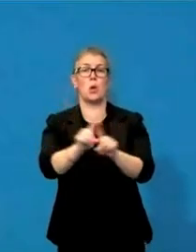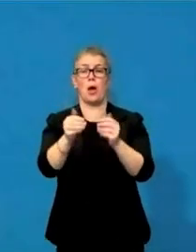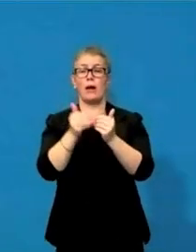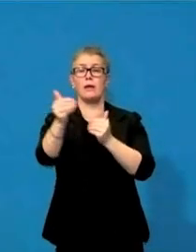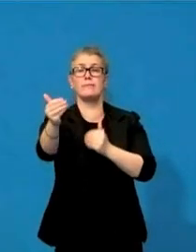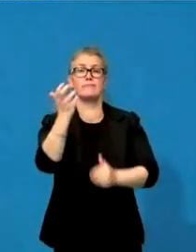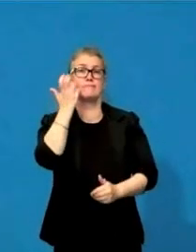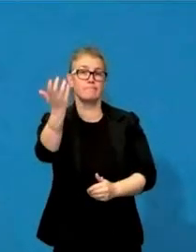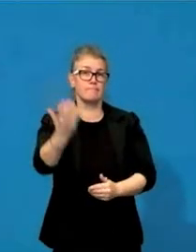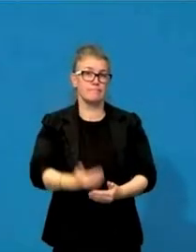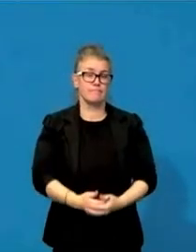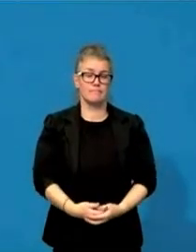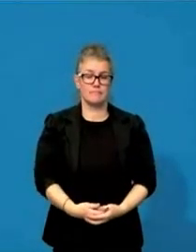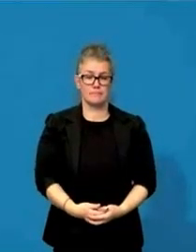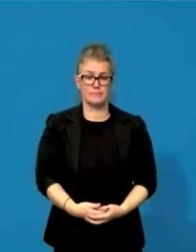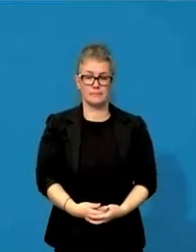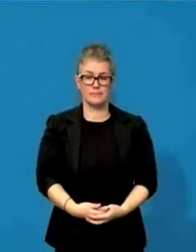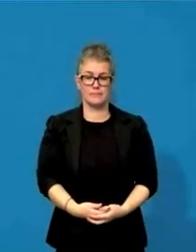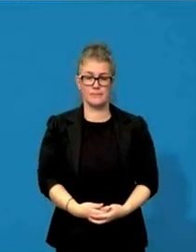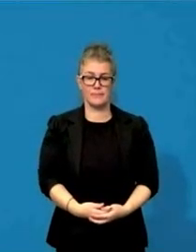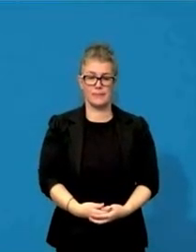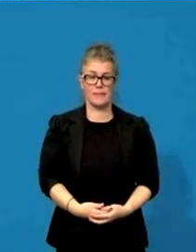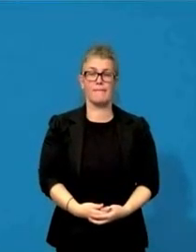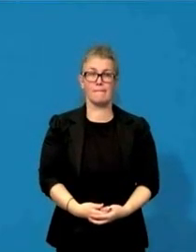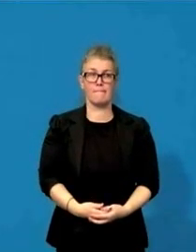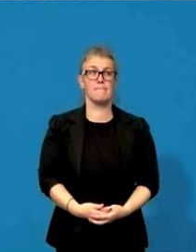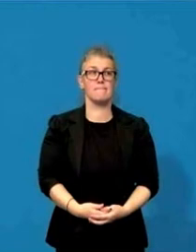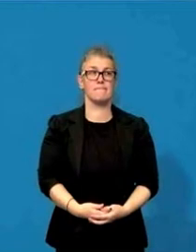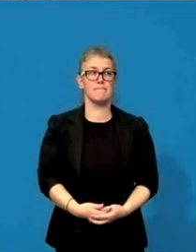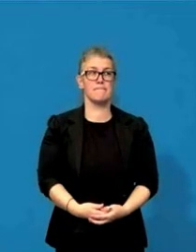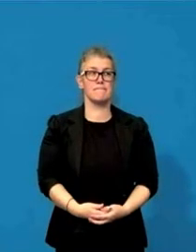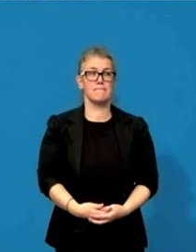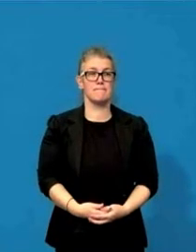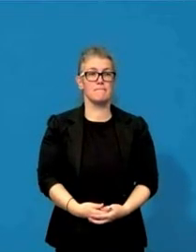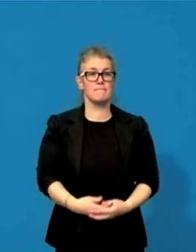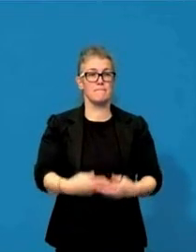Can I say the - at Gurama Yani U we have been exploring how to become better